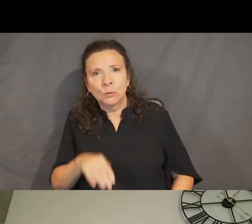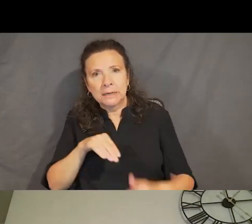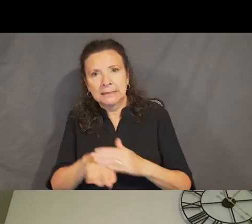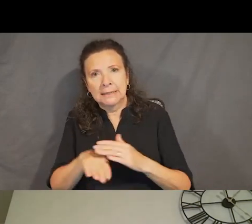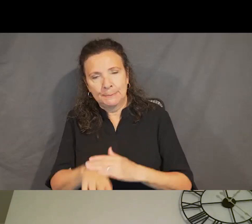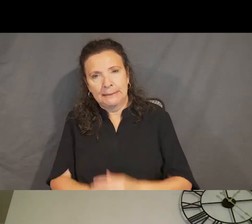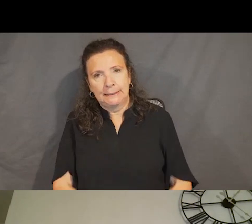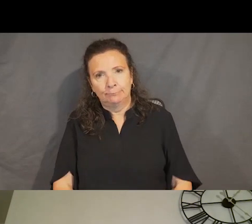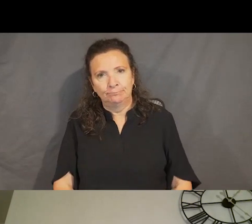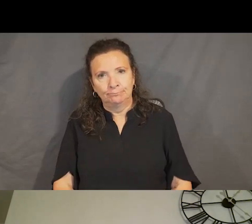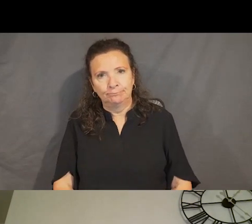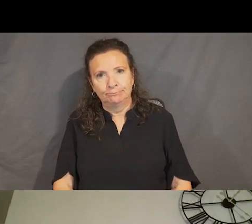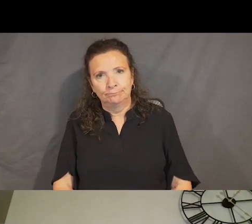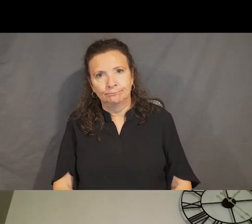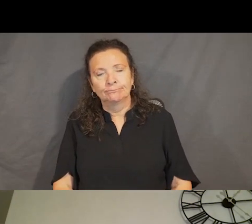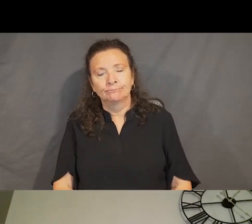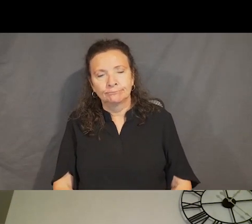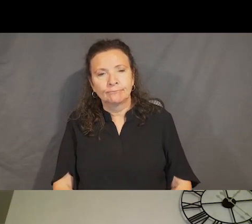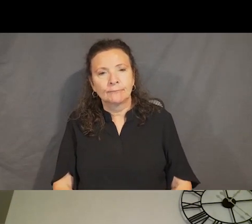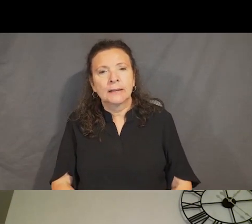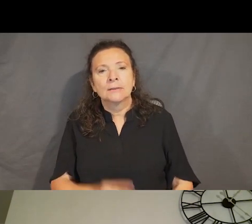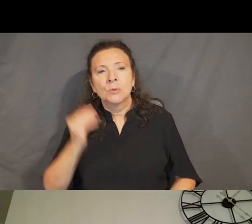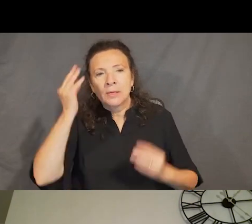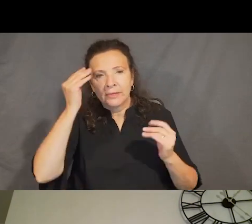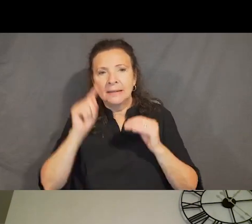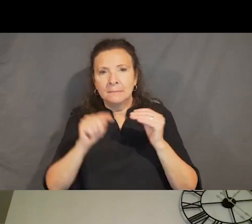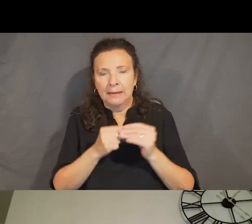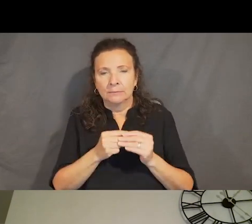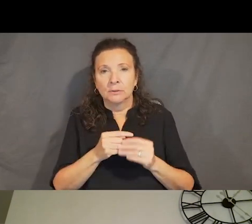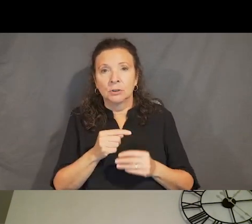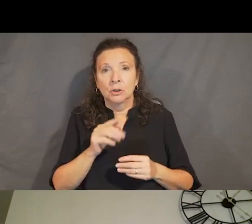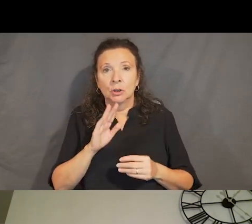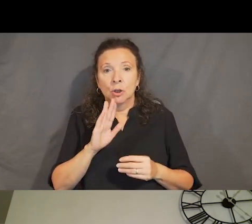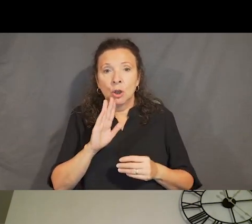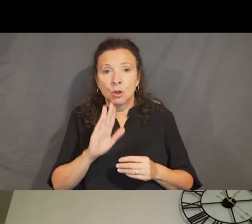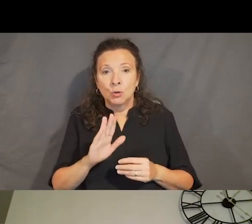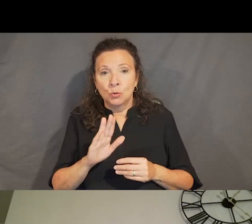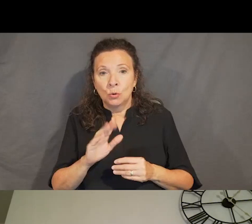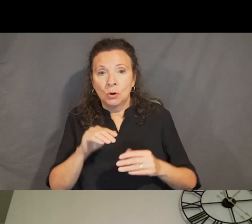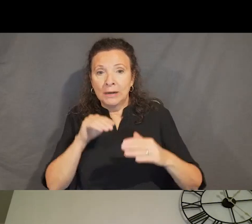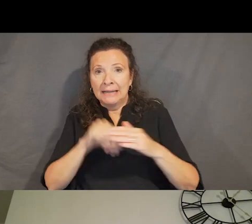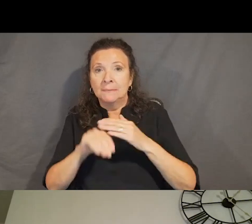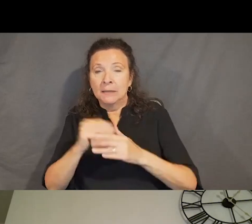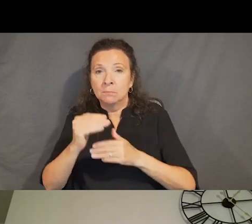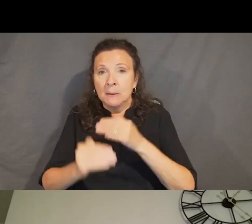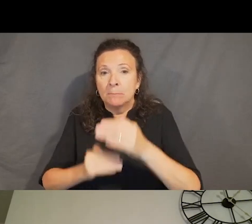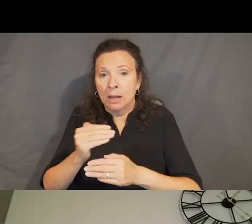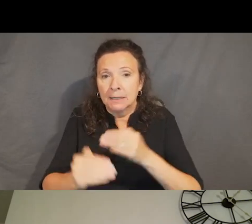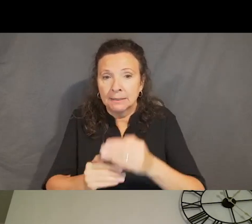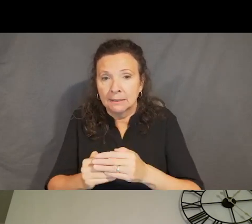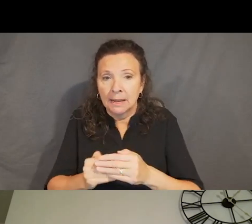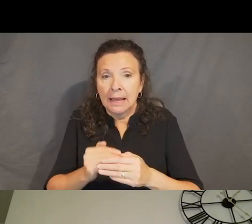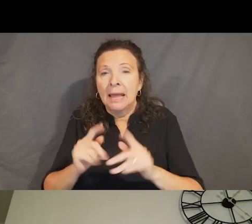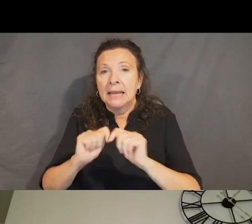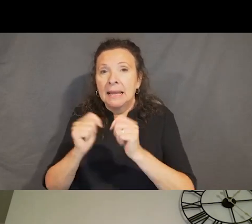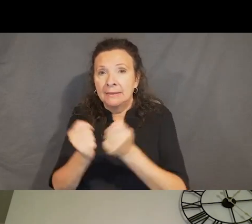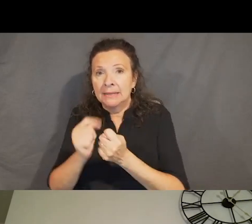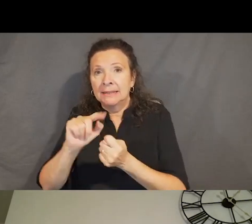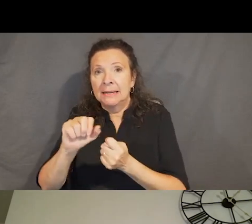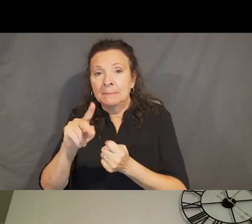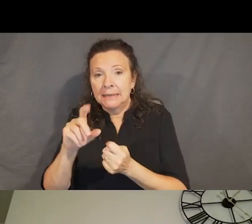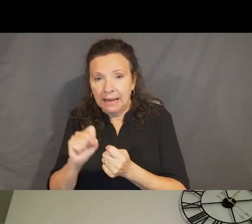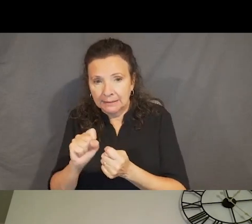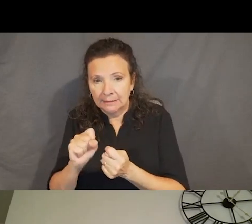you consider basing your accessibility process and team tasks on everyone's roll. And I am talking